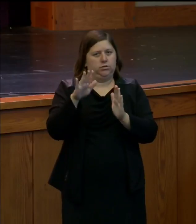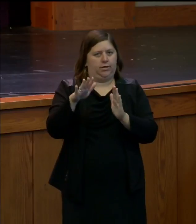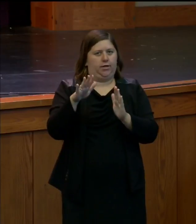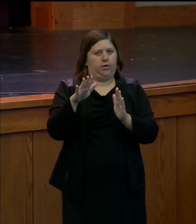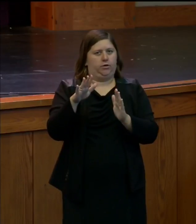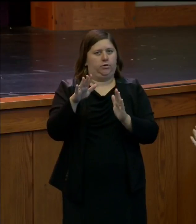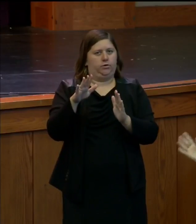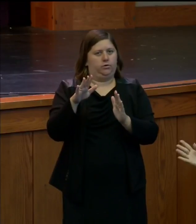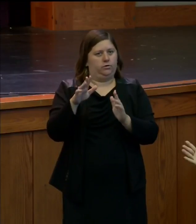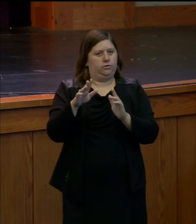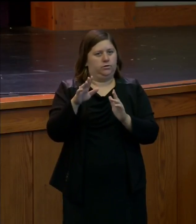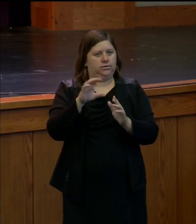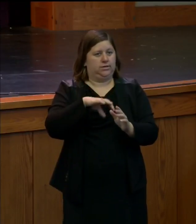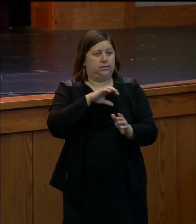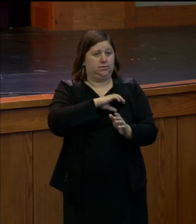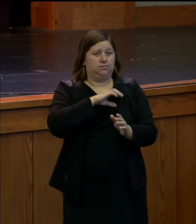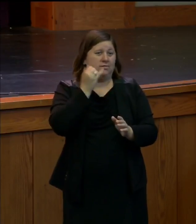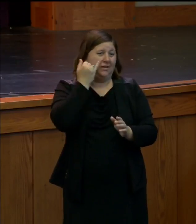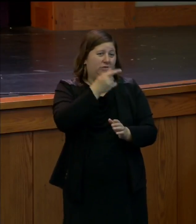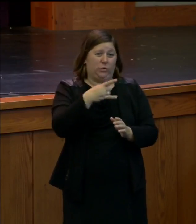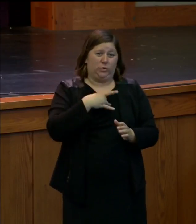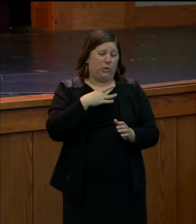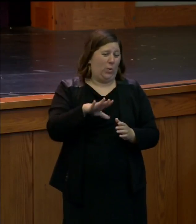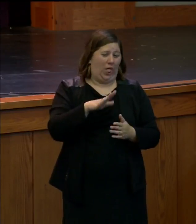CONSTITUENTS. NOW, IF YOU DON'T LIKE THAT, THERE ARE SOME WHO SAY, WELL,